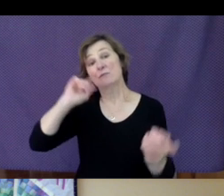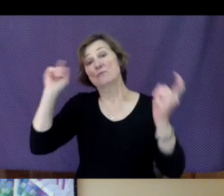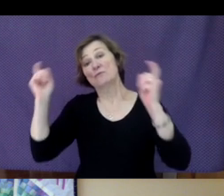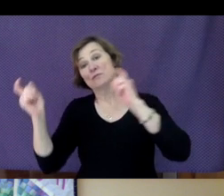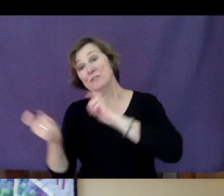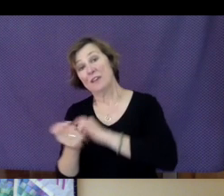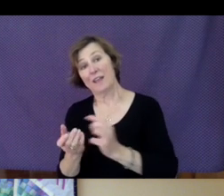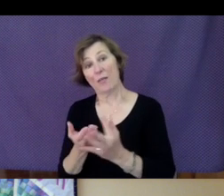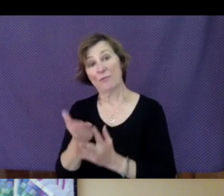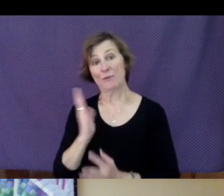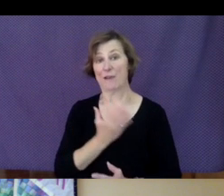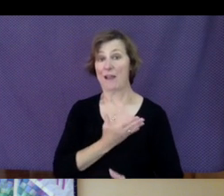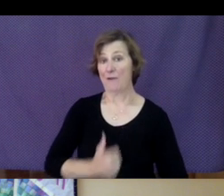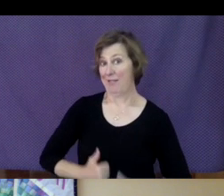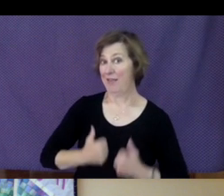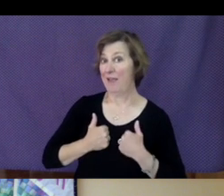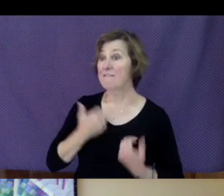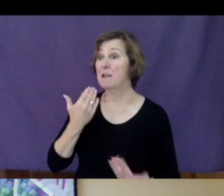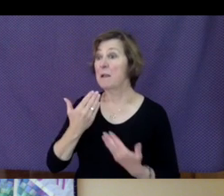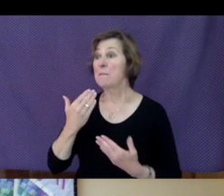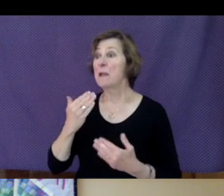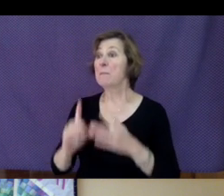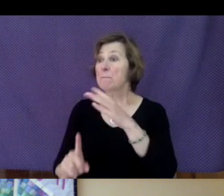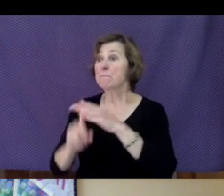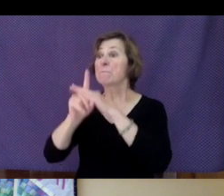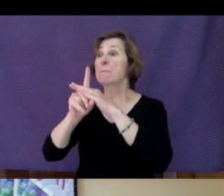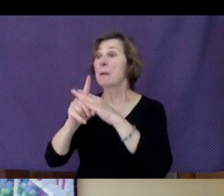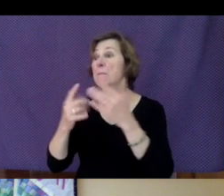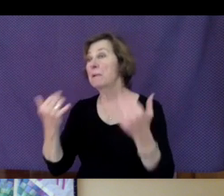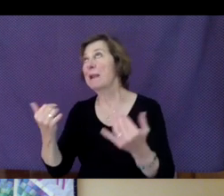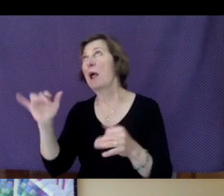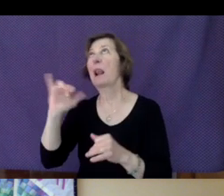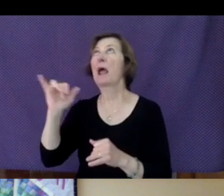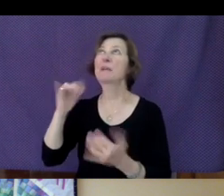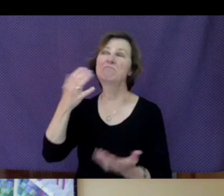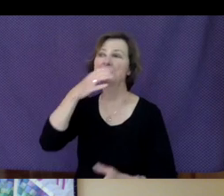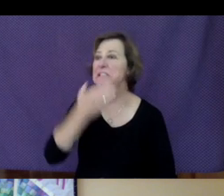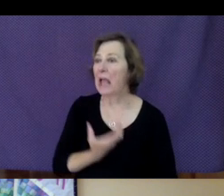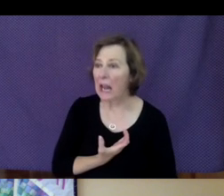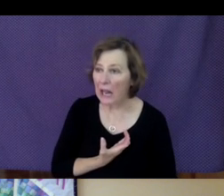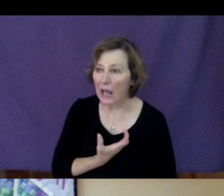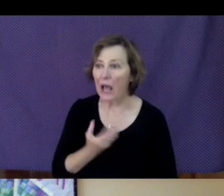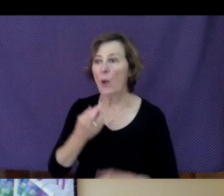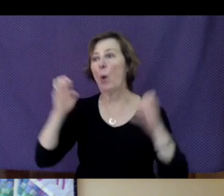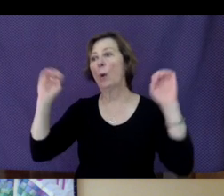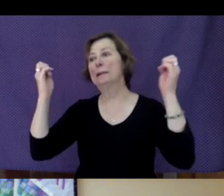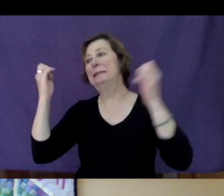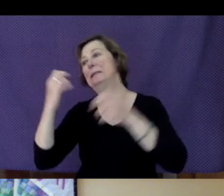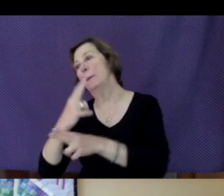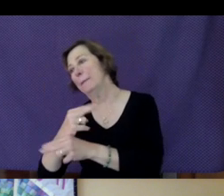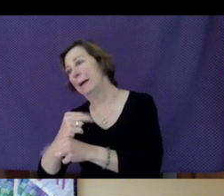It may come to you now in the form of Santa Claus and the Easter bunny, monsters and wild things